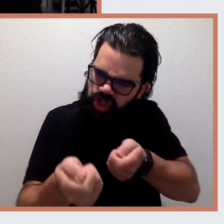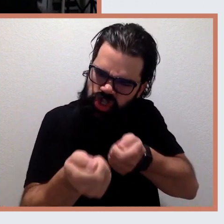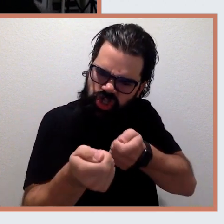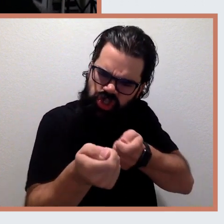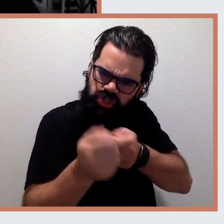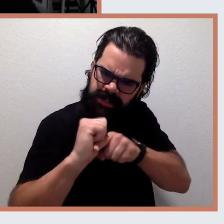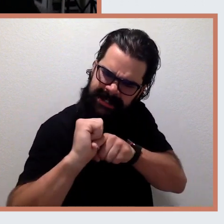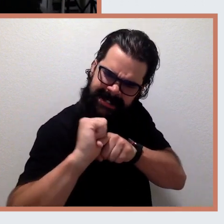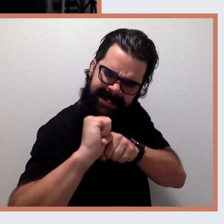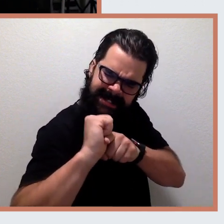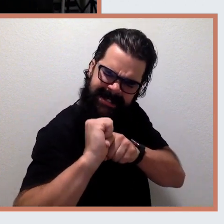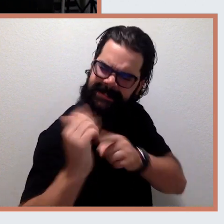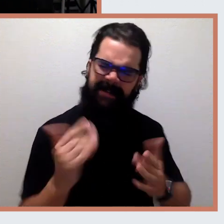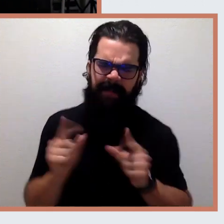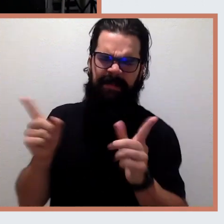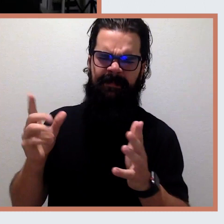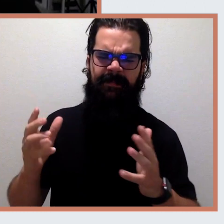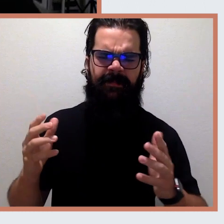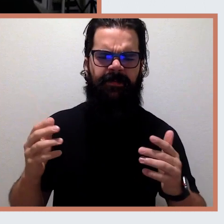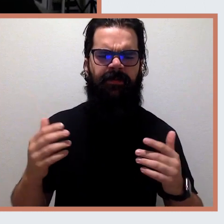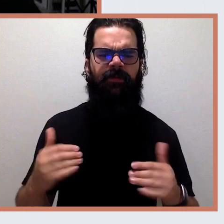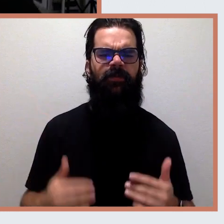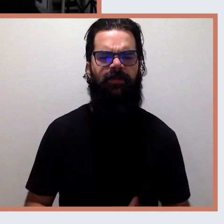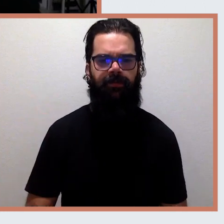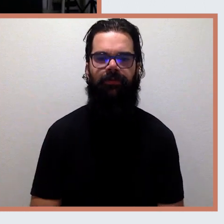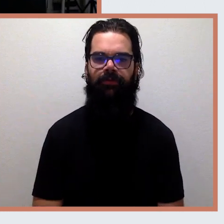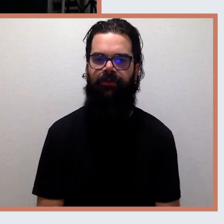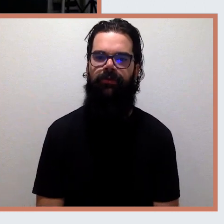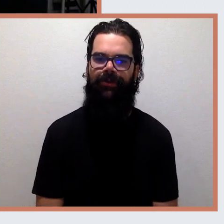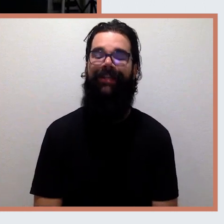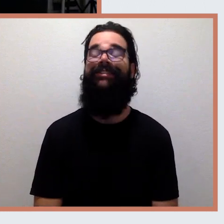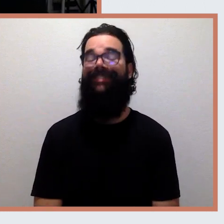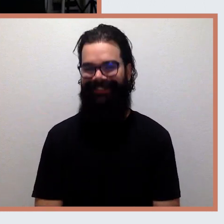and make fun of you at the same time, so then you've got to snap back, you know, but we'll talk about that later. But it's all out of love always.